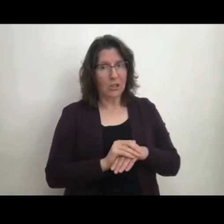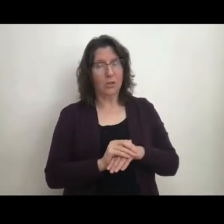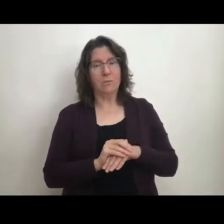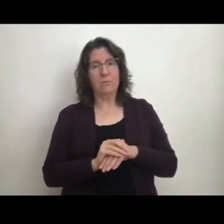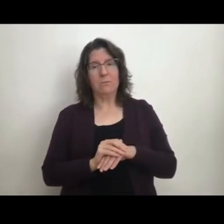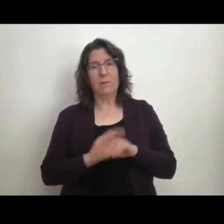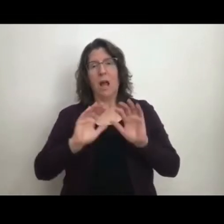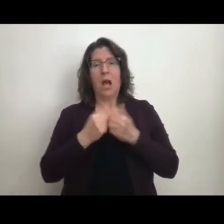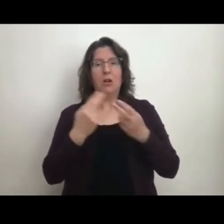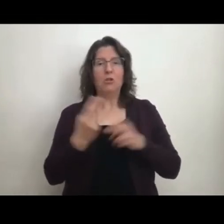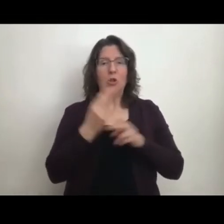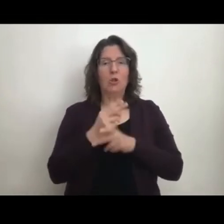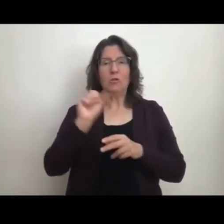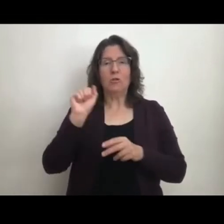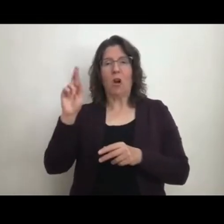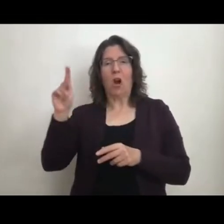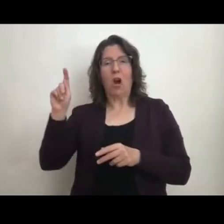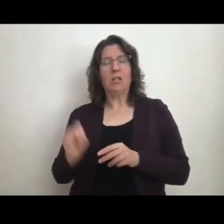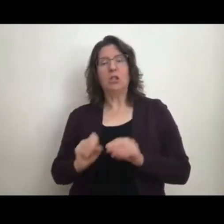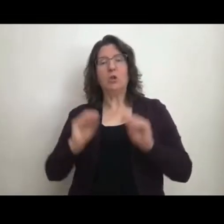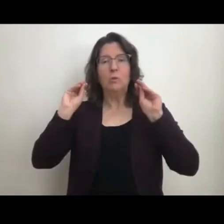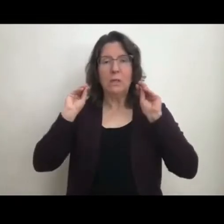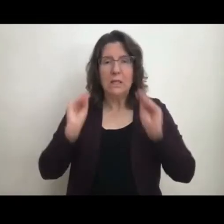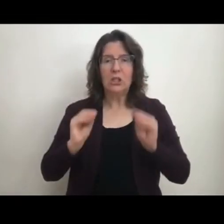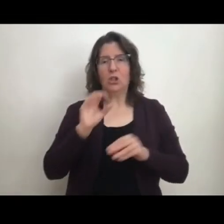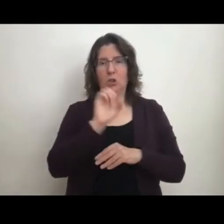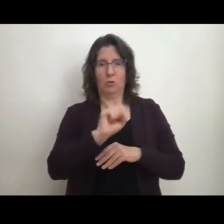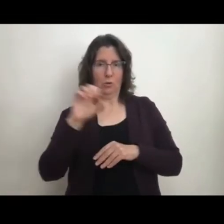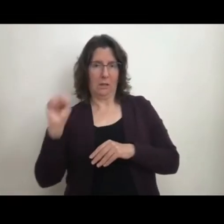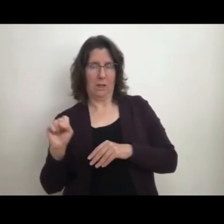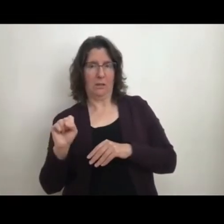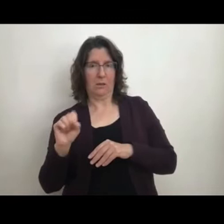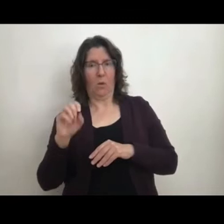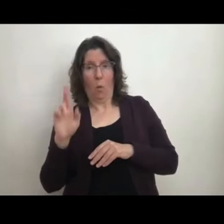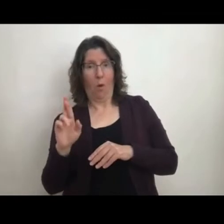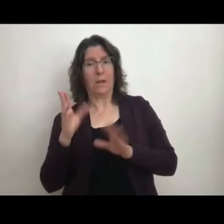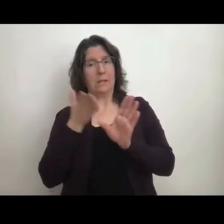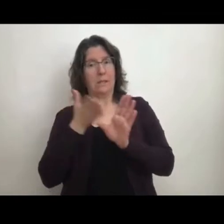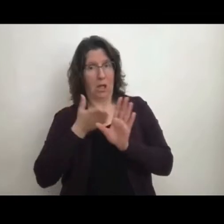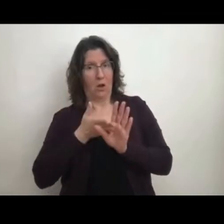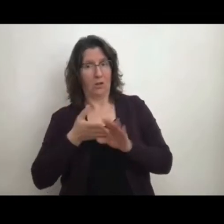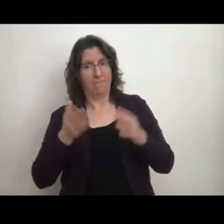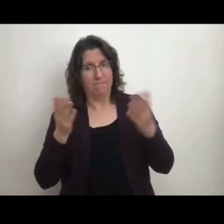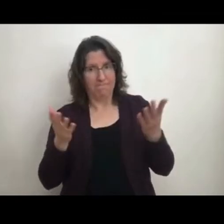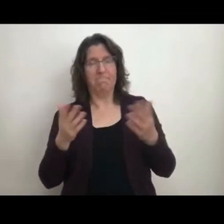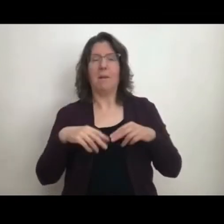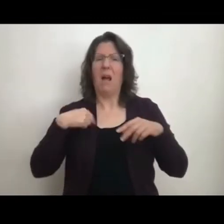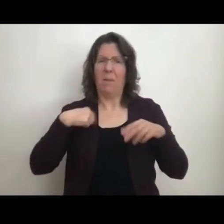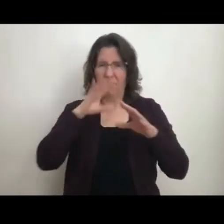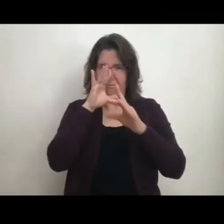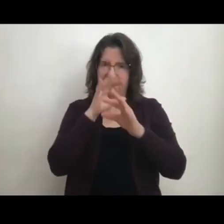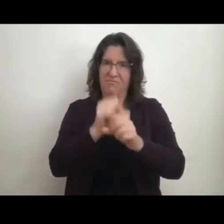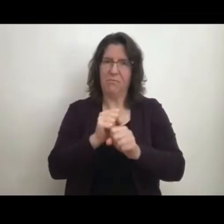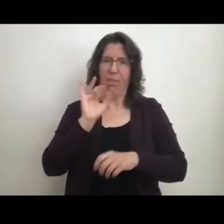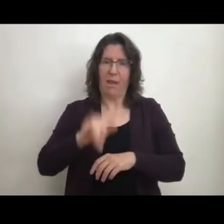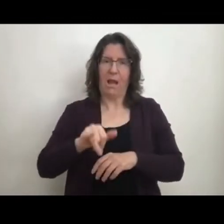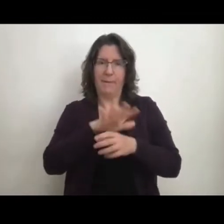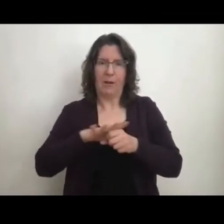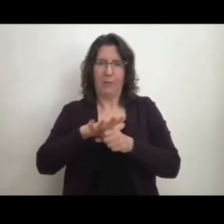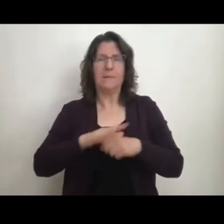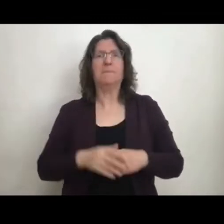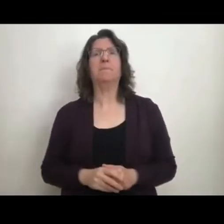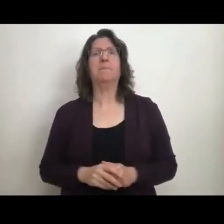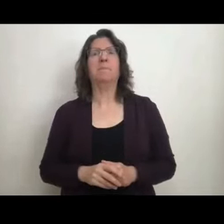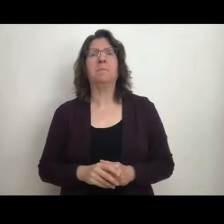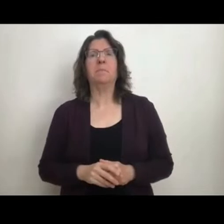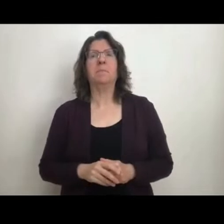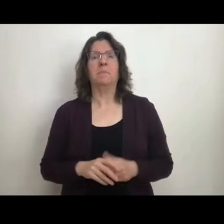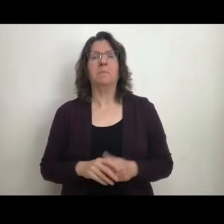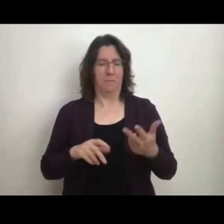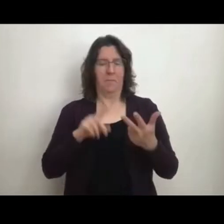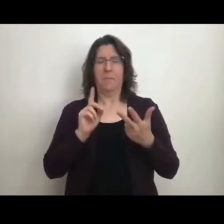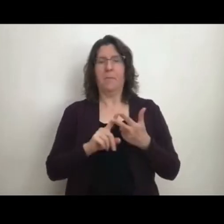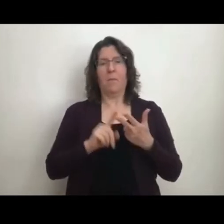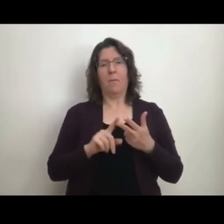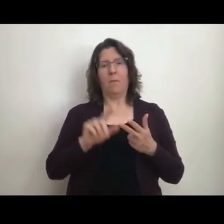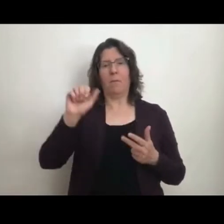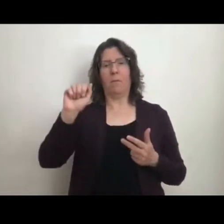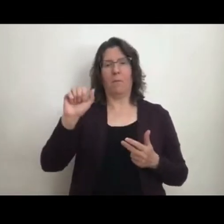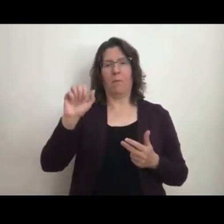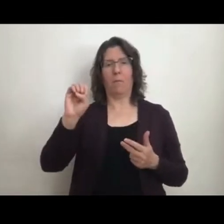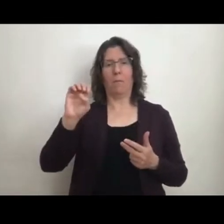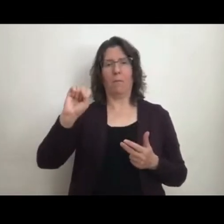English, Social Studies, Psychology and so on. This is the area I am especially interested in.